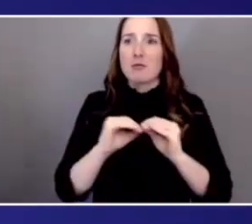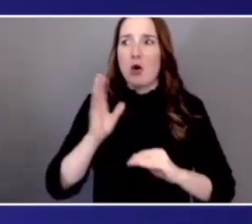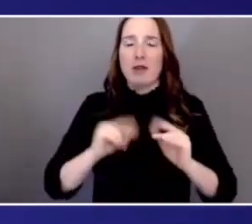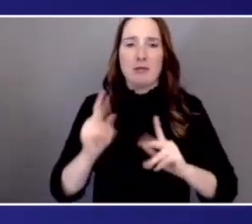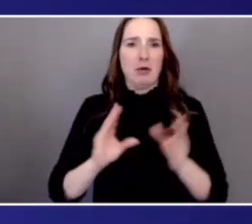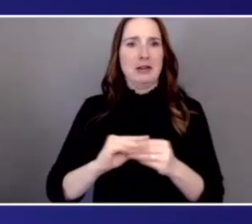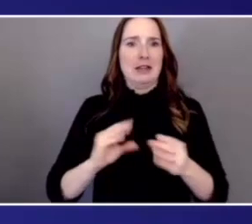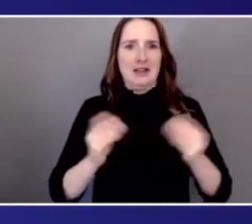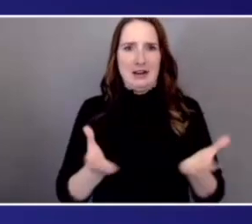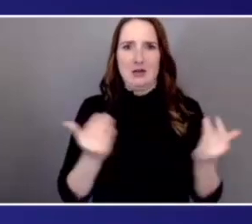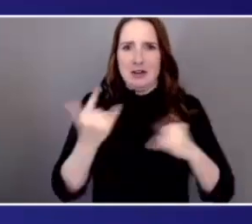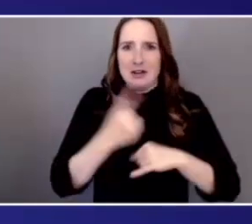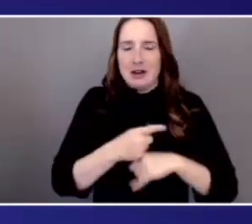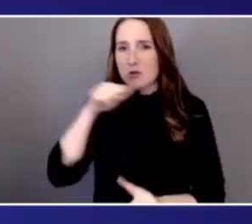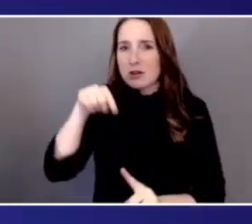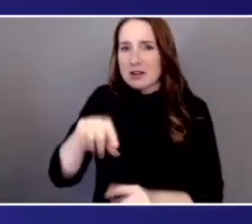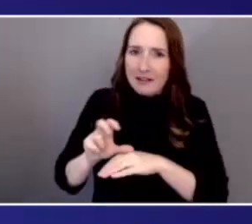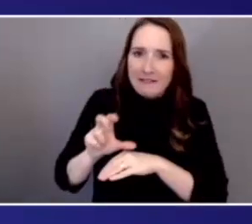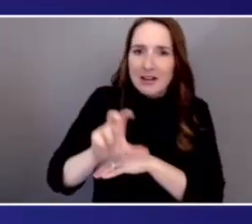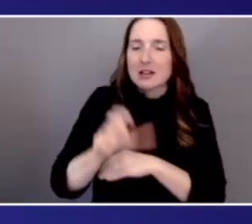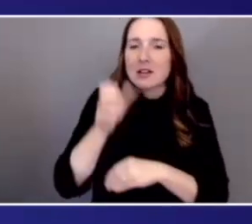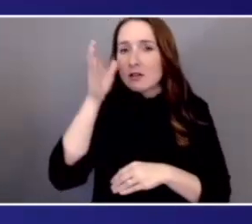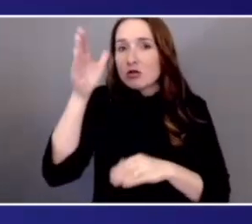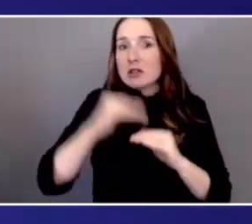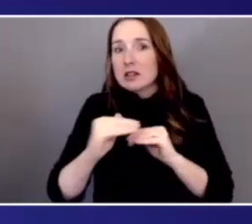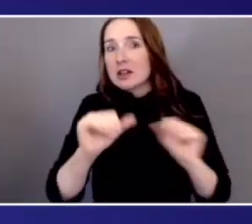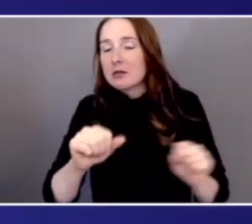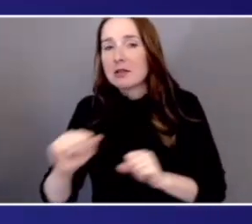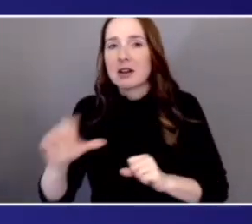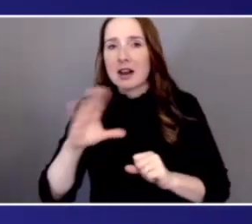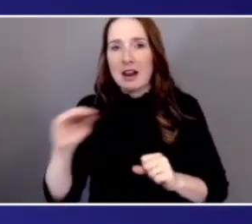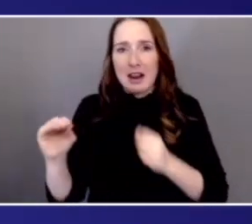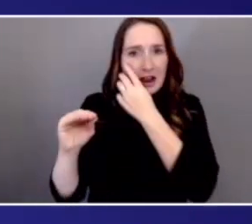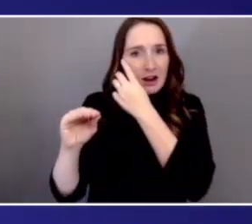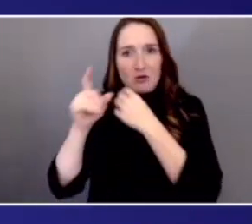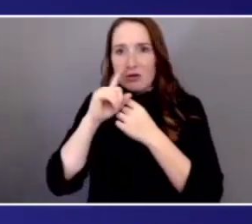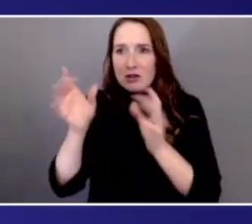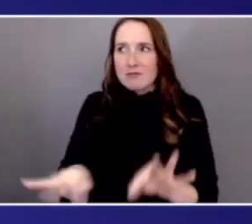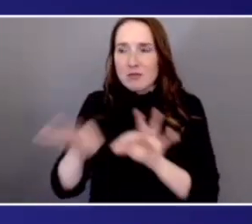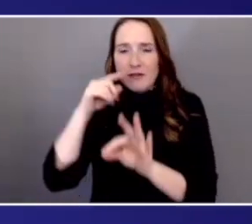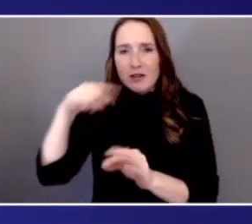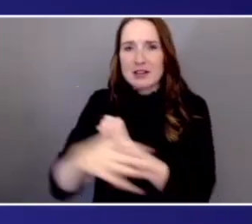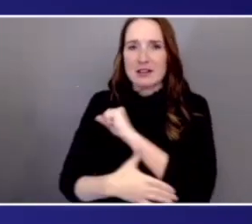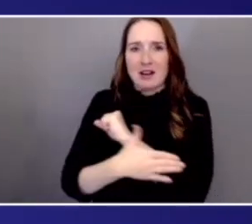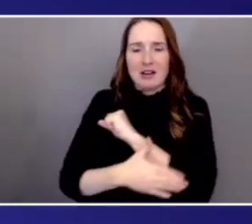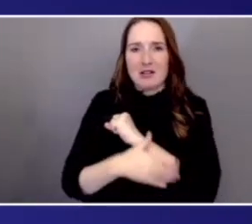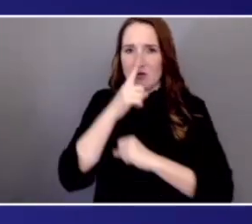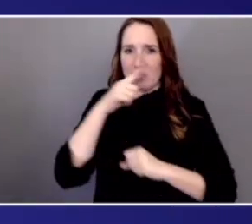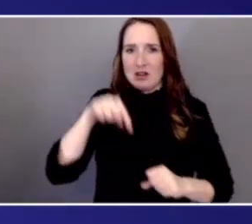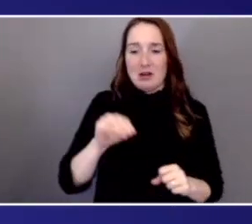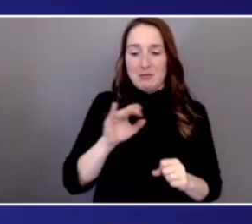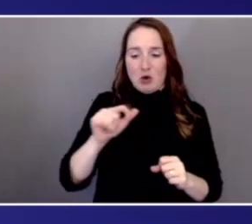It is about investing in the future sustainability and vitality of this country. It is undeniably a moral decision and I hope you make the right one.